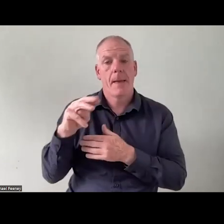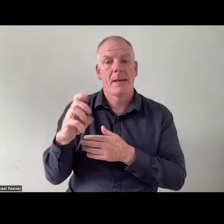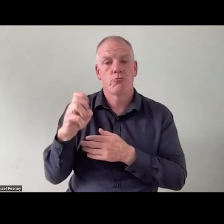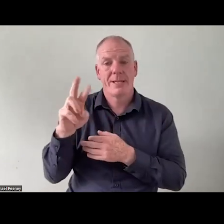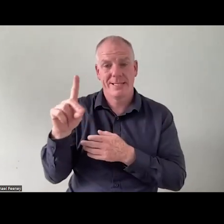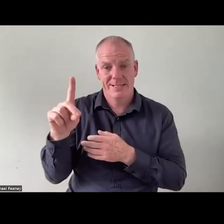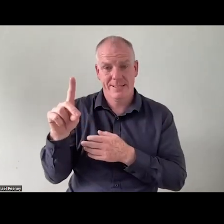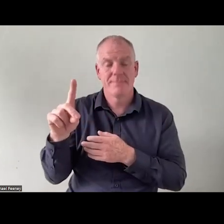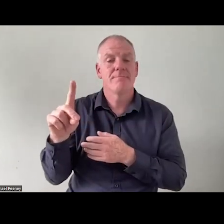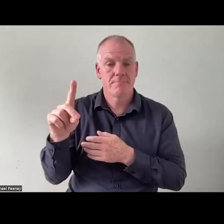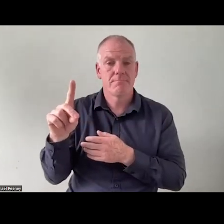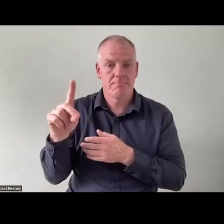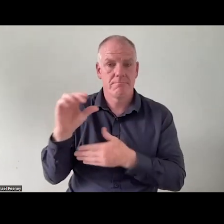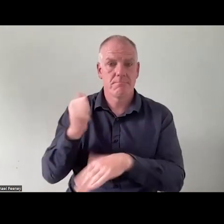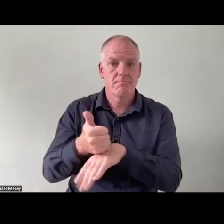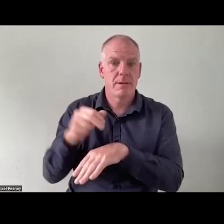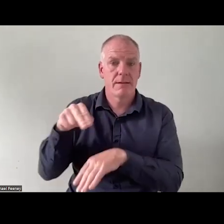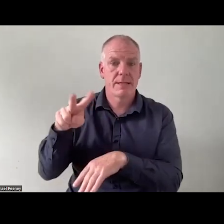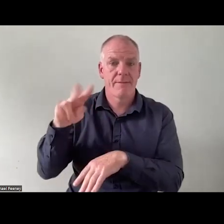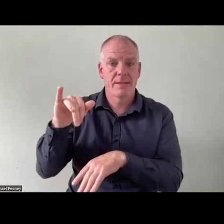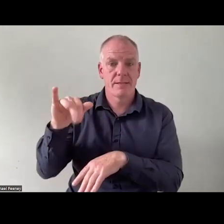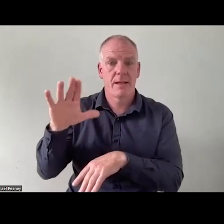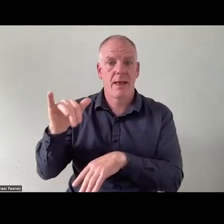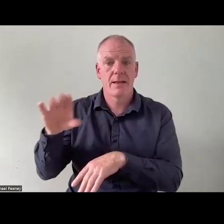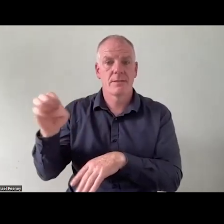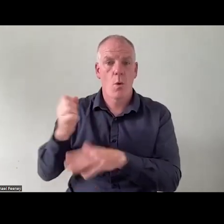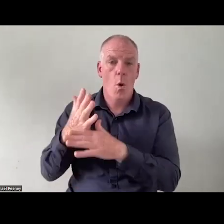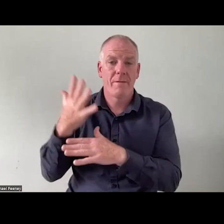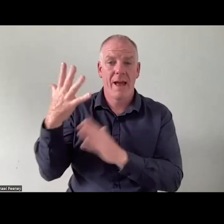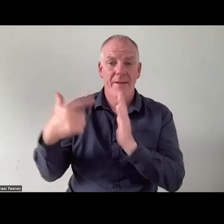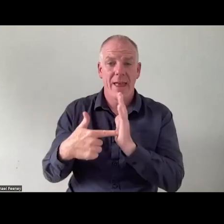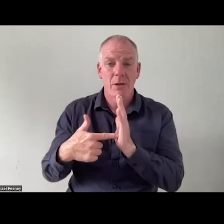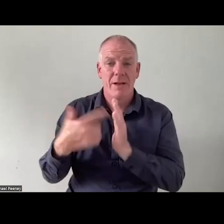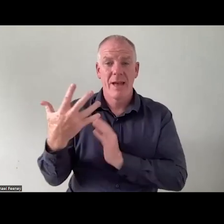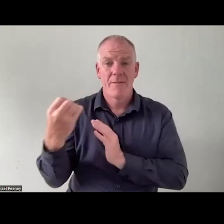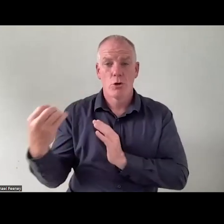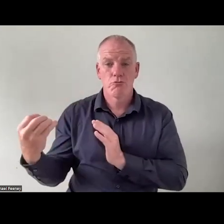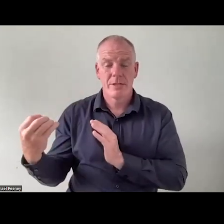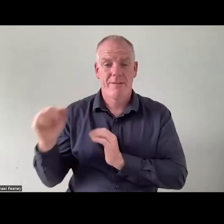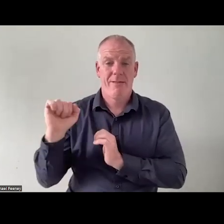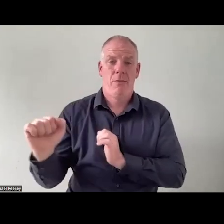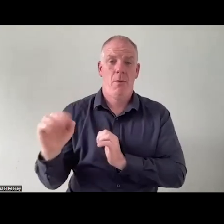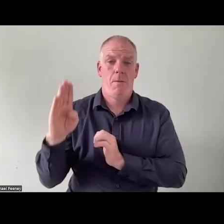Madrid are putting NaviLens codes on all 5,500 of their bus stops.